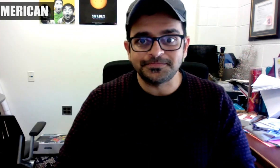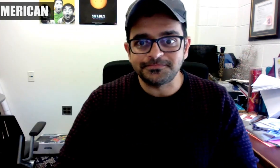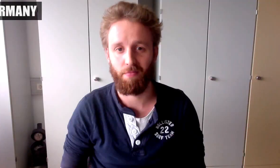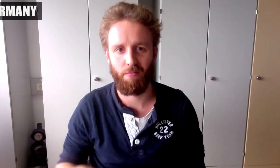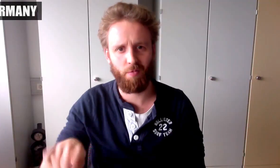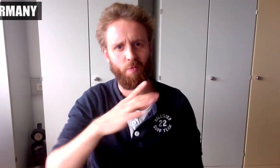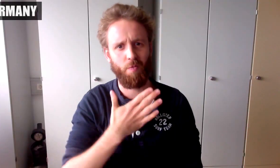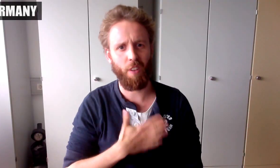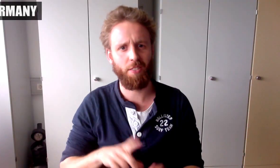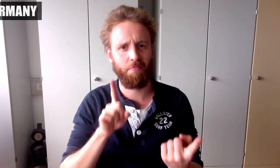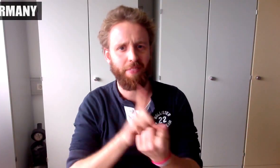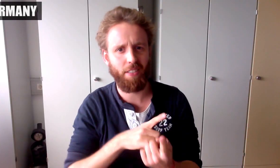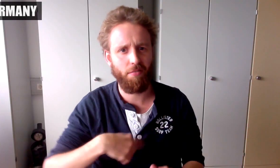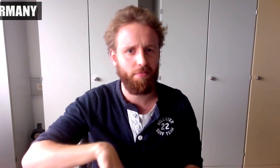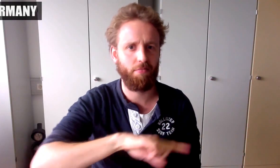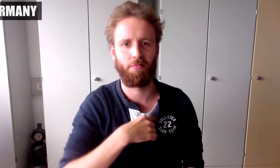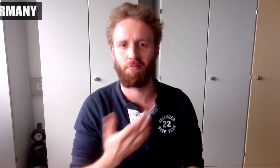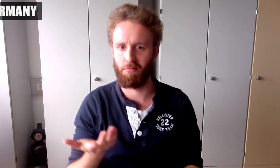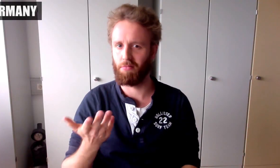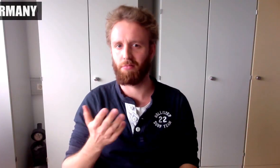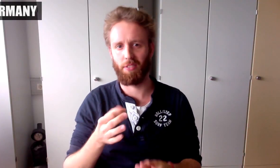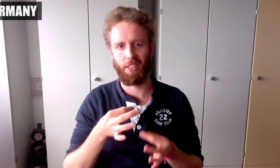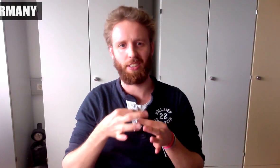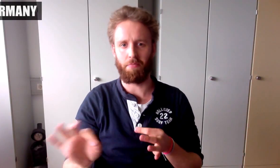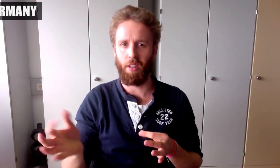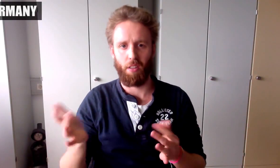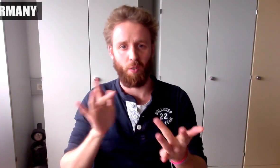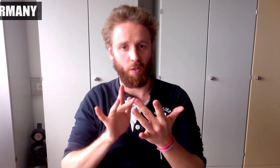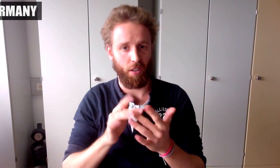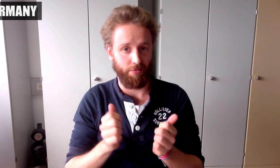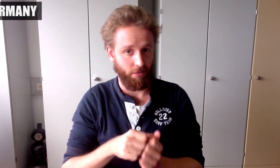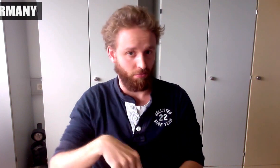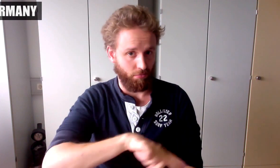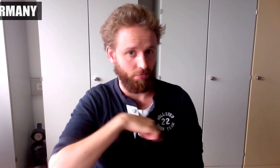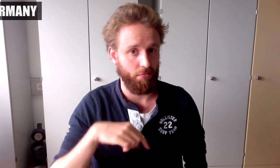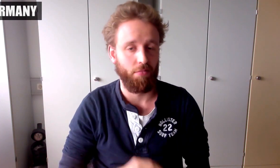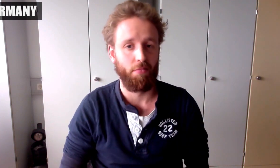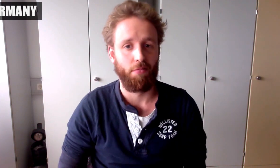You want to meet new Deaf people, simple - get in contact with us!